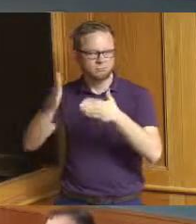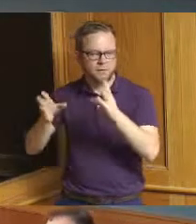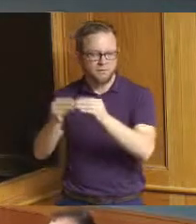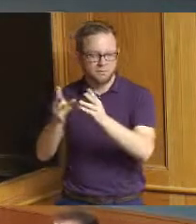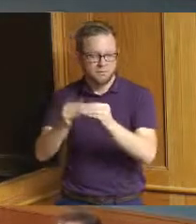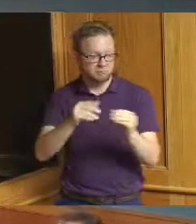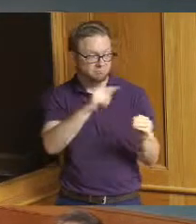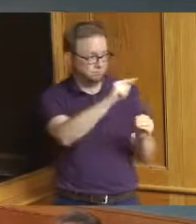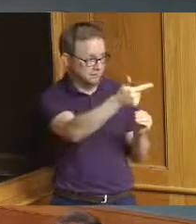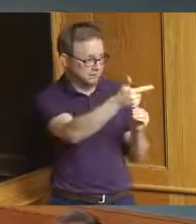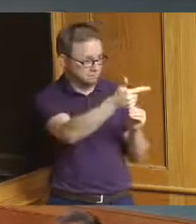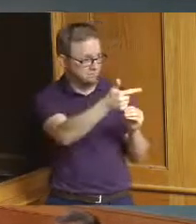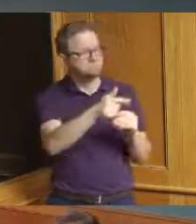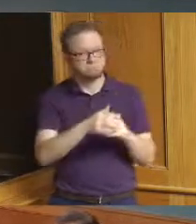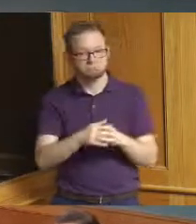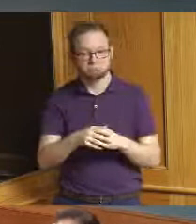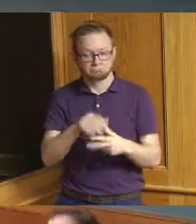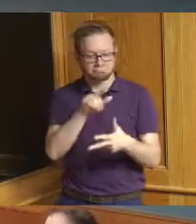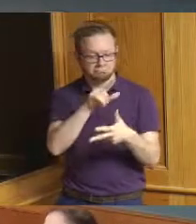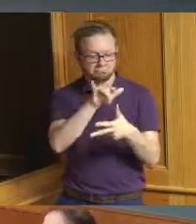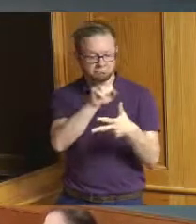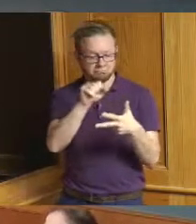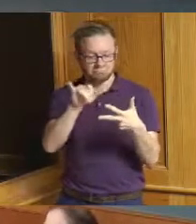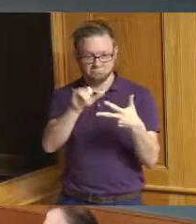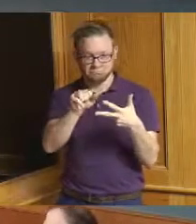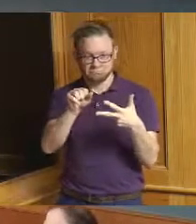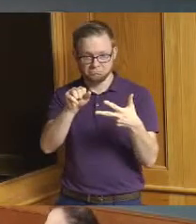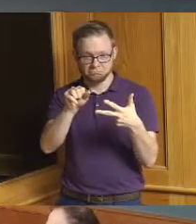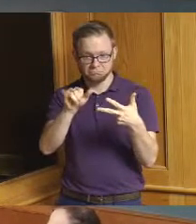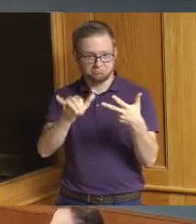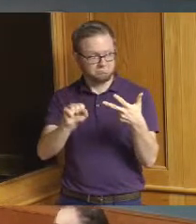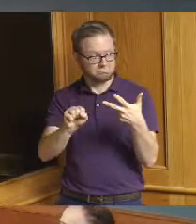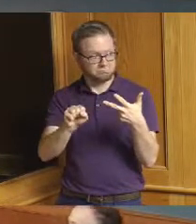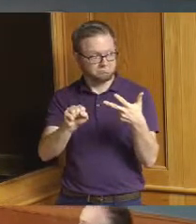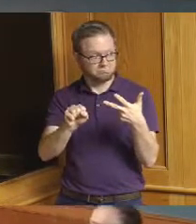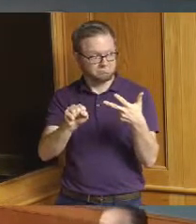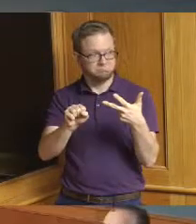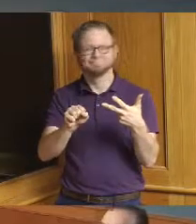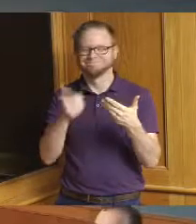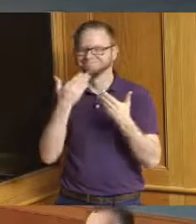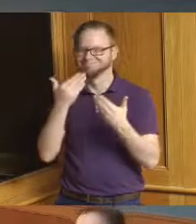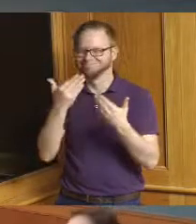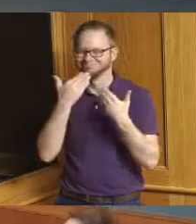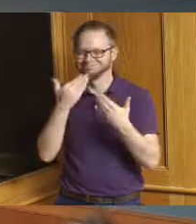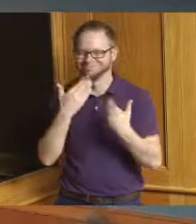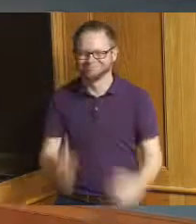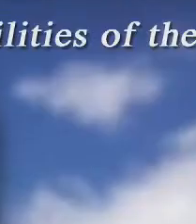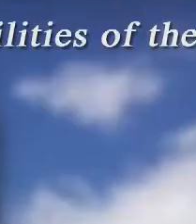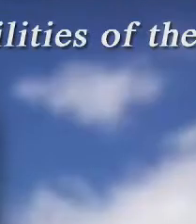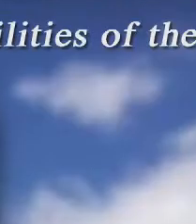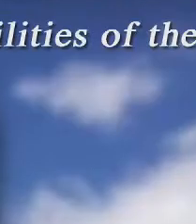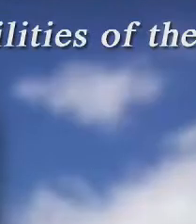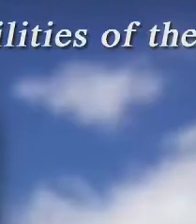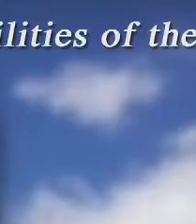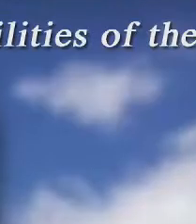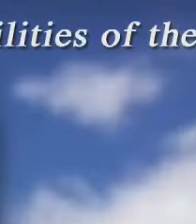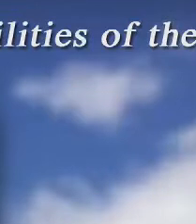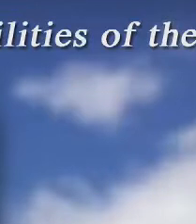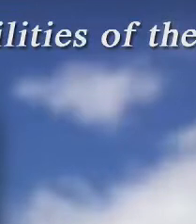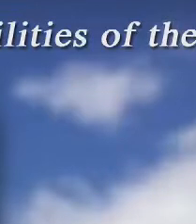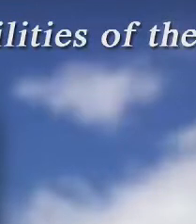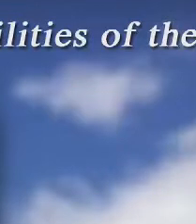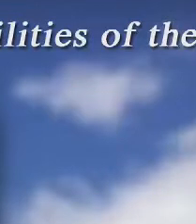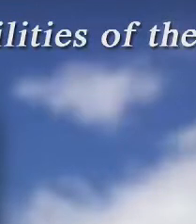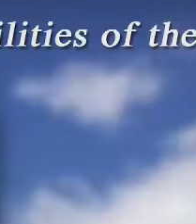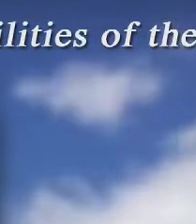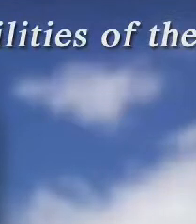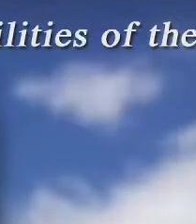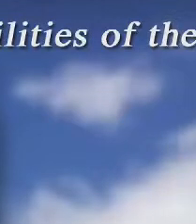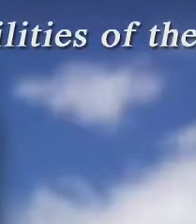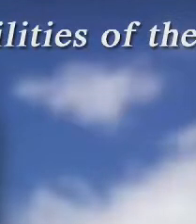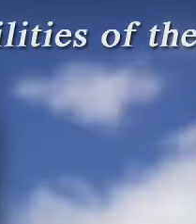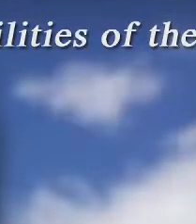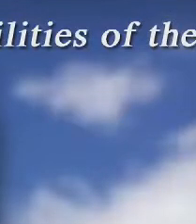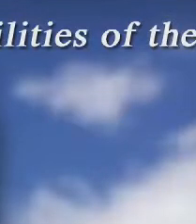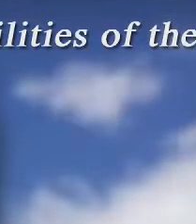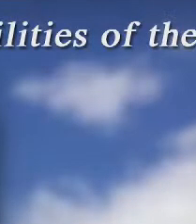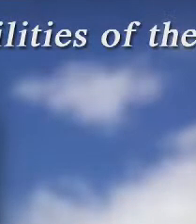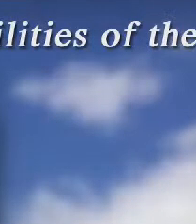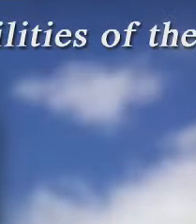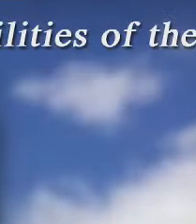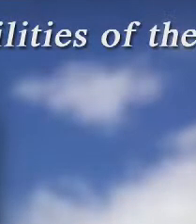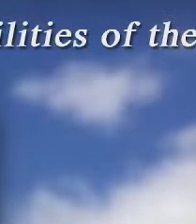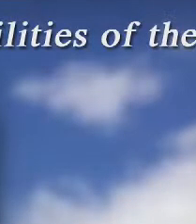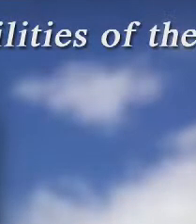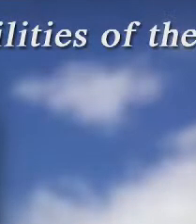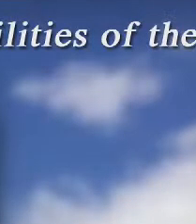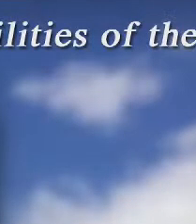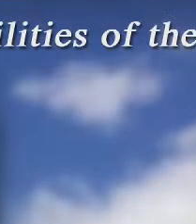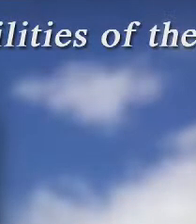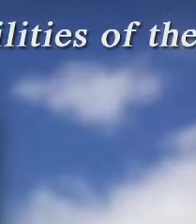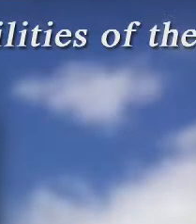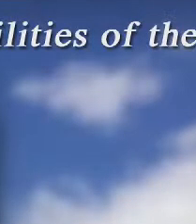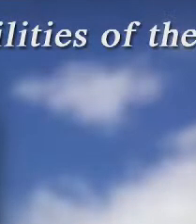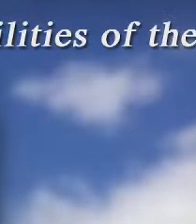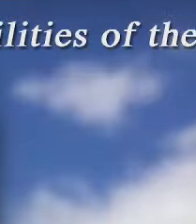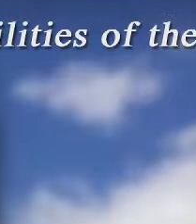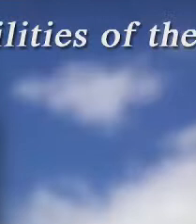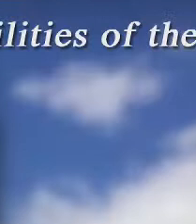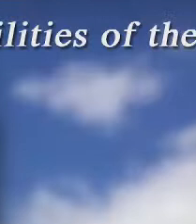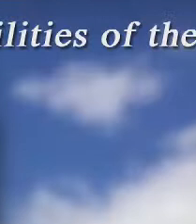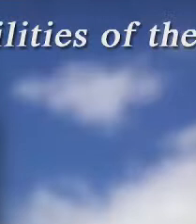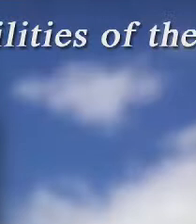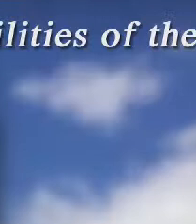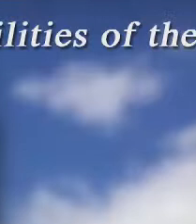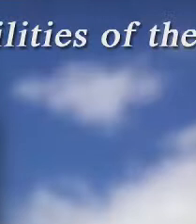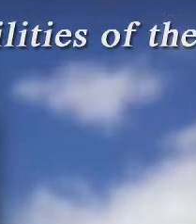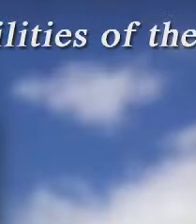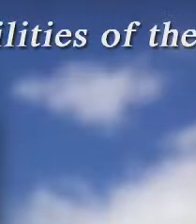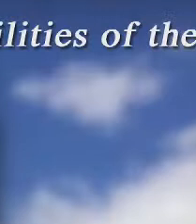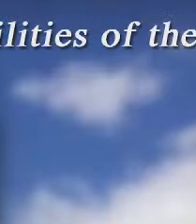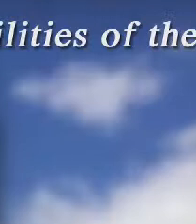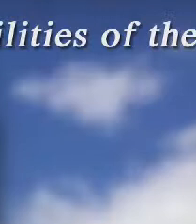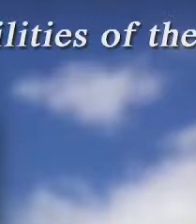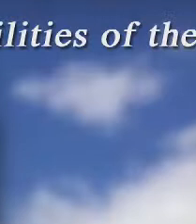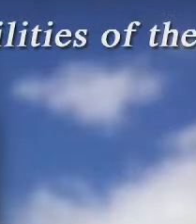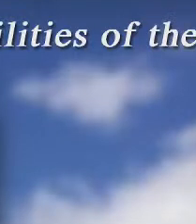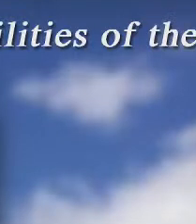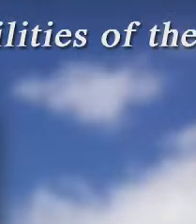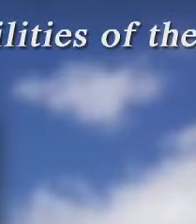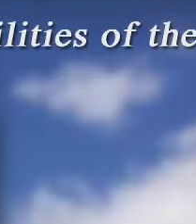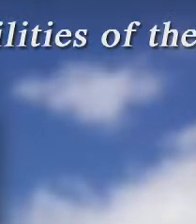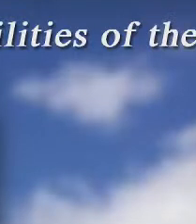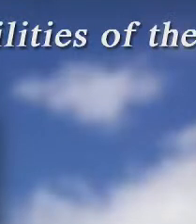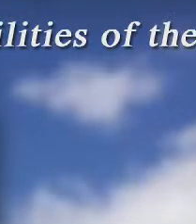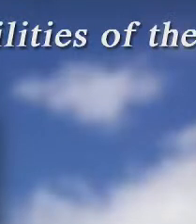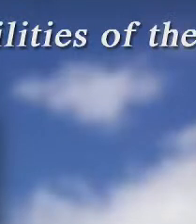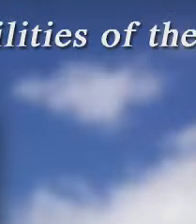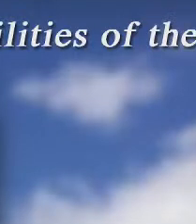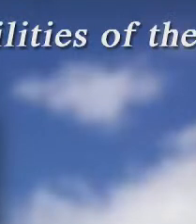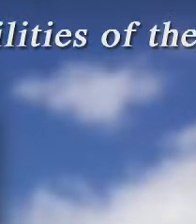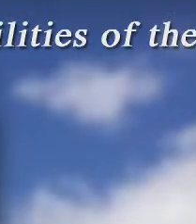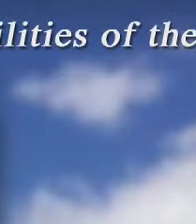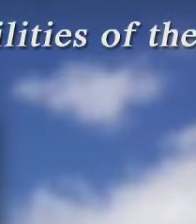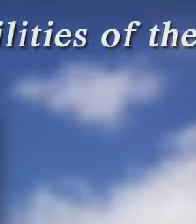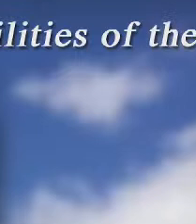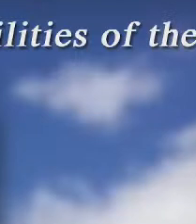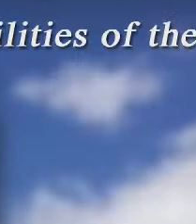Commissioner Summerow Dumas yes Commissioner Reece yes Commissioner Driehaus yes thank you